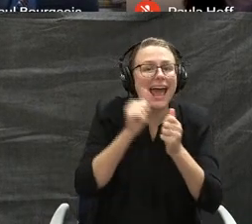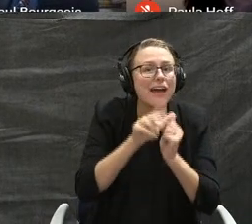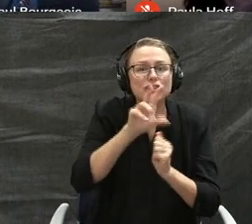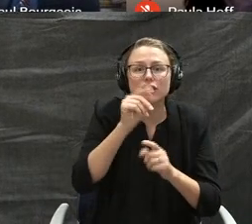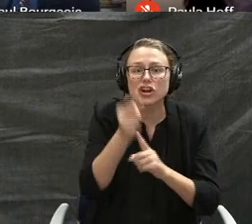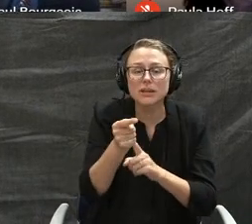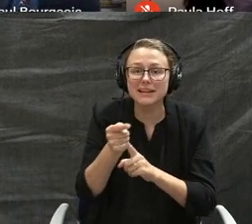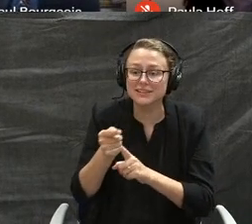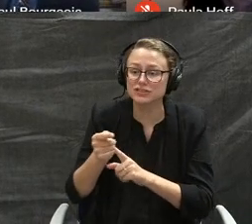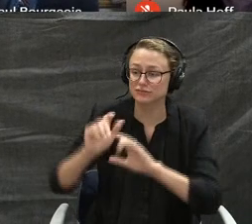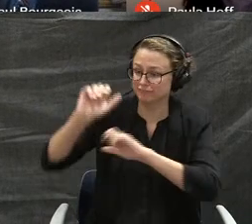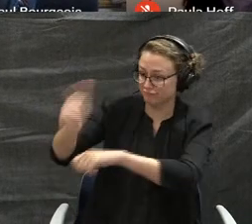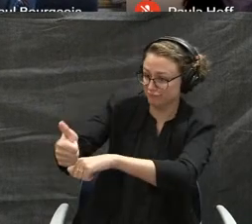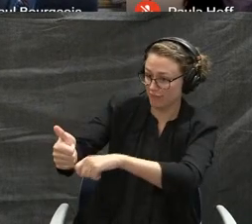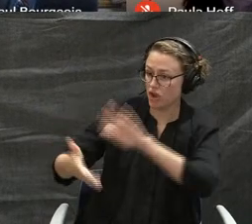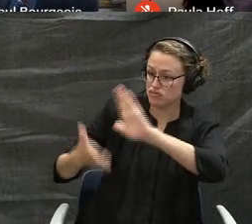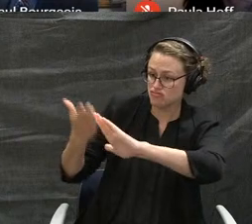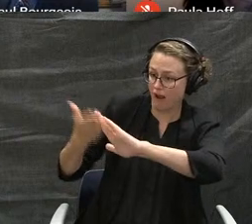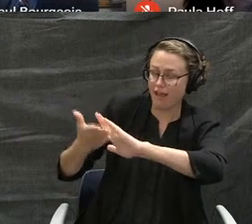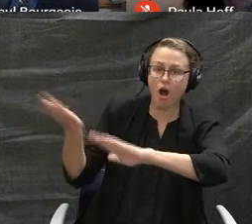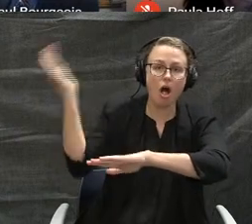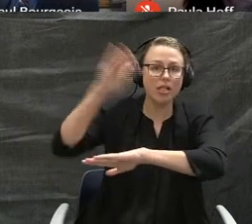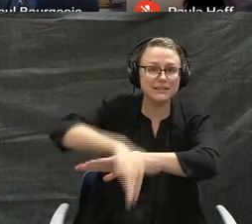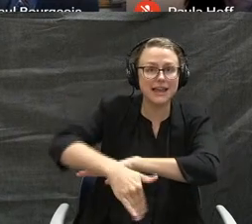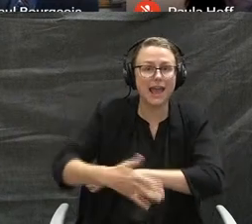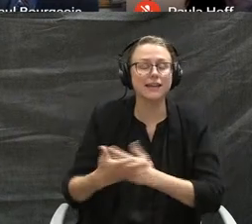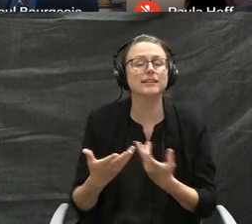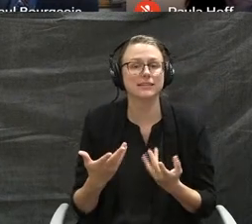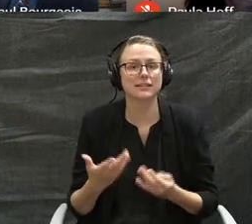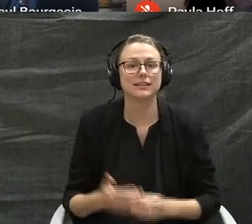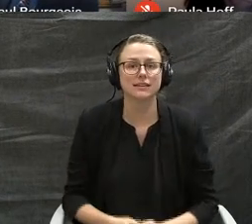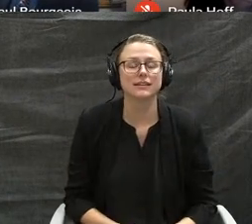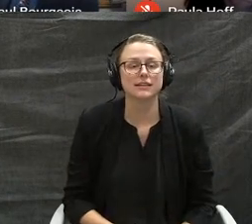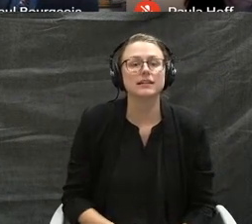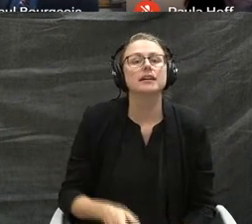put in the corner. You run it all day long. Then they'll do a